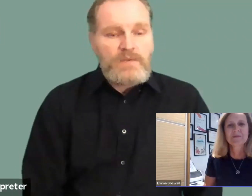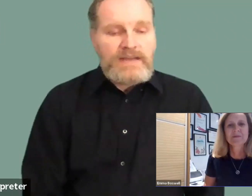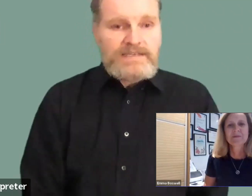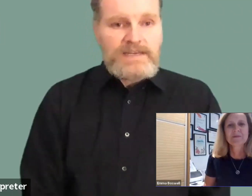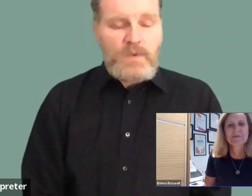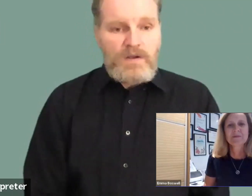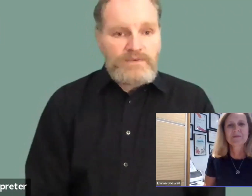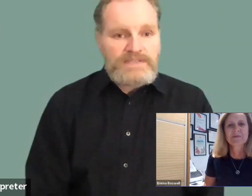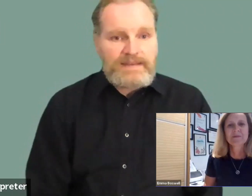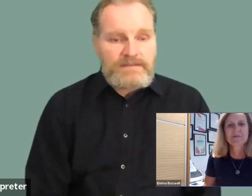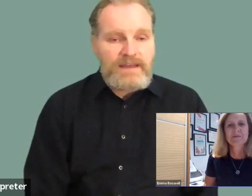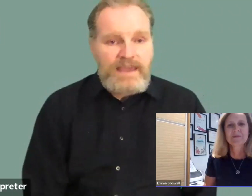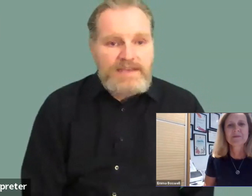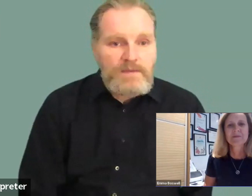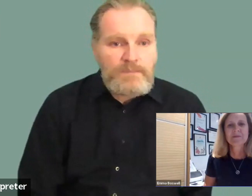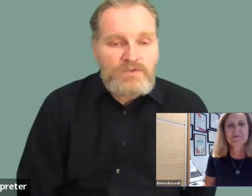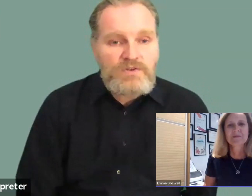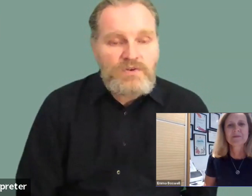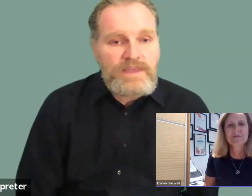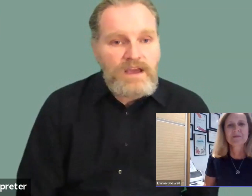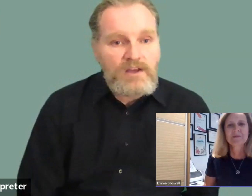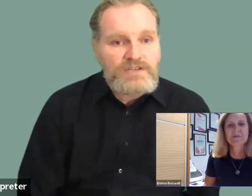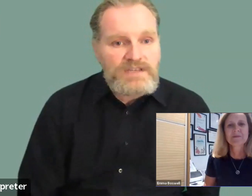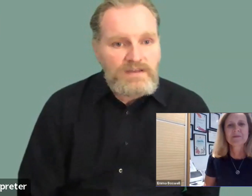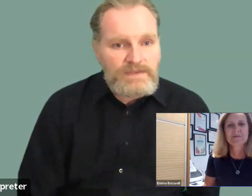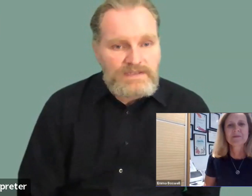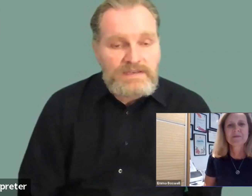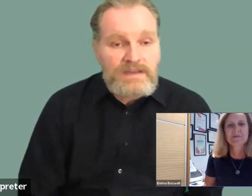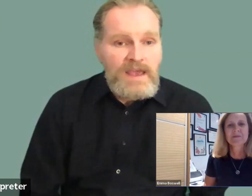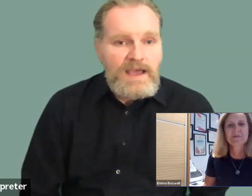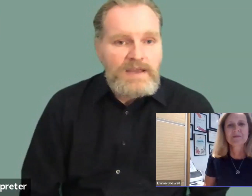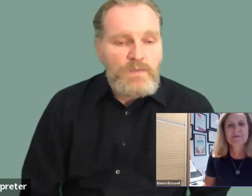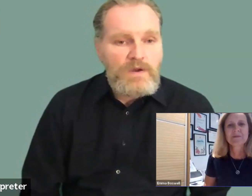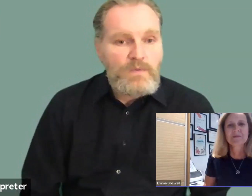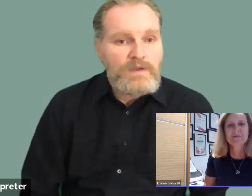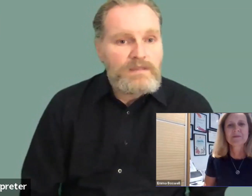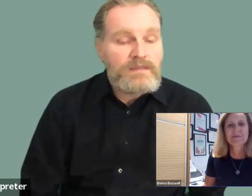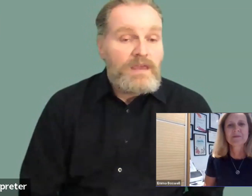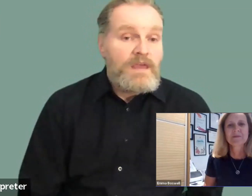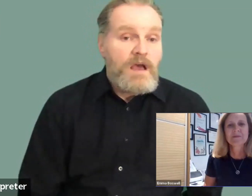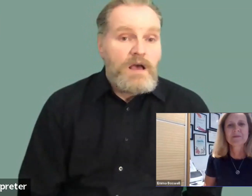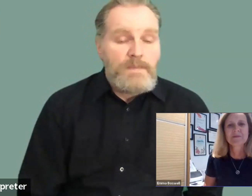So, as I said, I work for Sense, and I head up what's called the Usher Service. And we work with